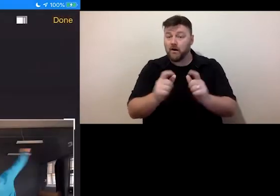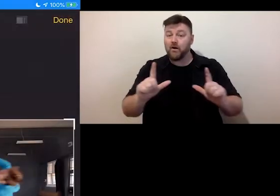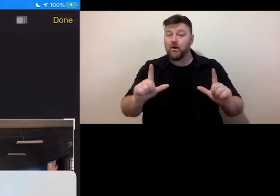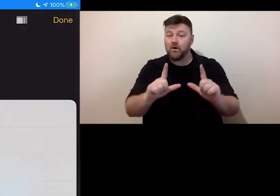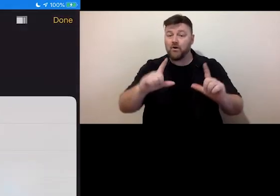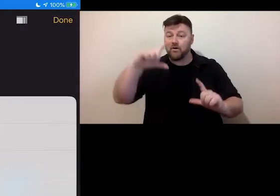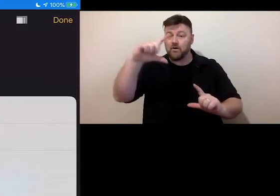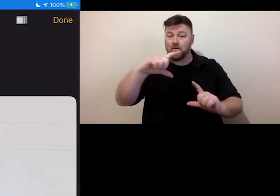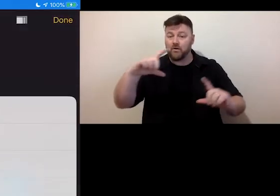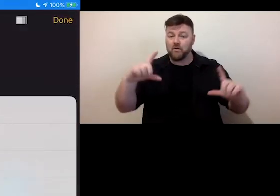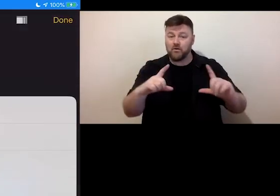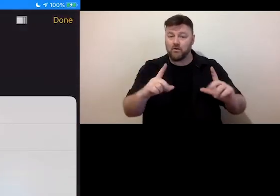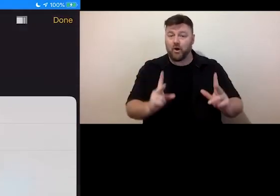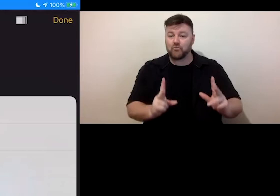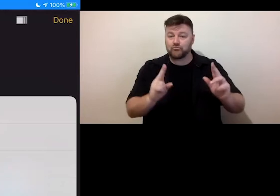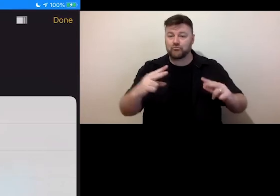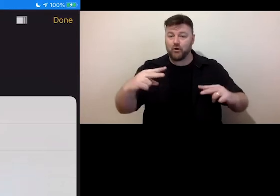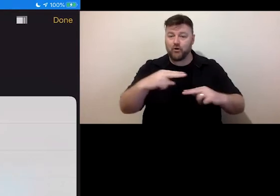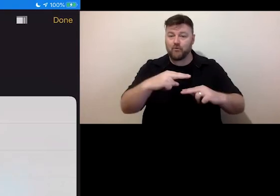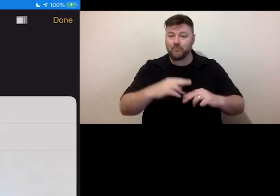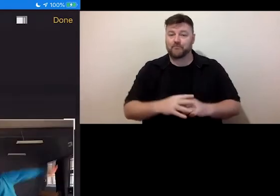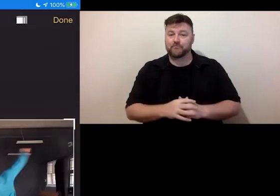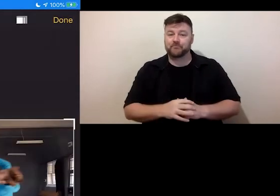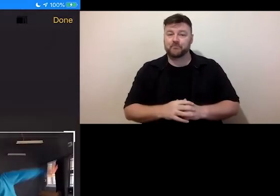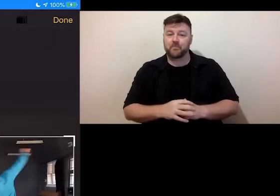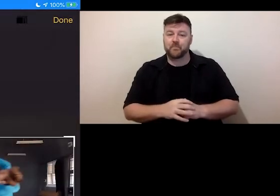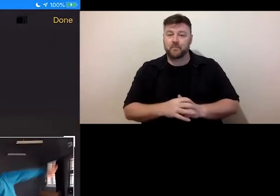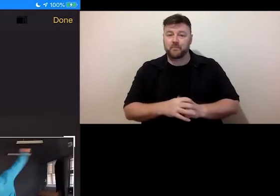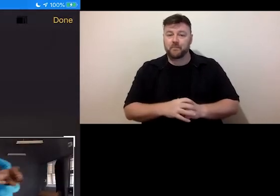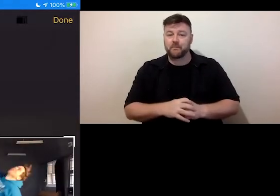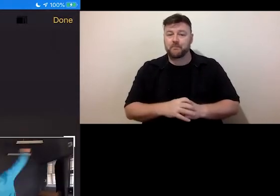And I'll maybe choose 16:9, which is cinema, and see if